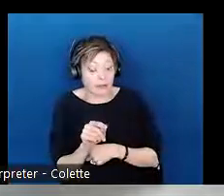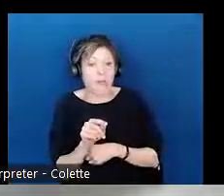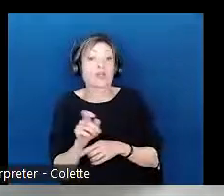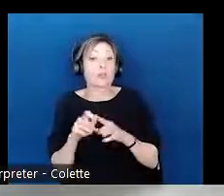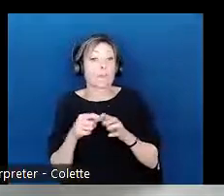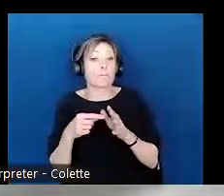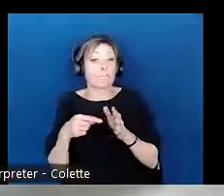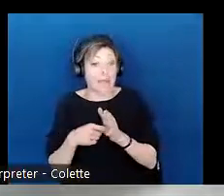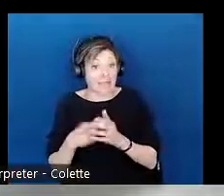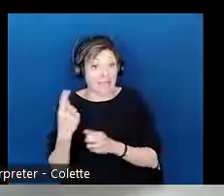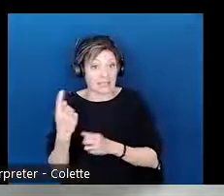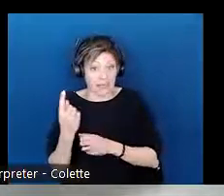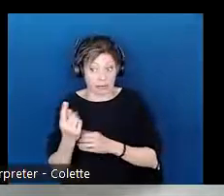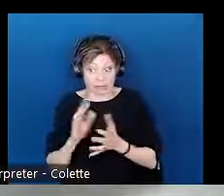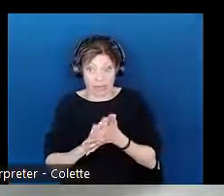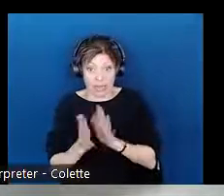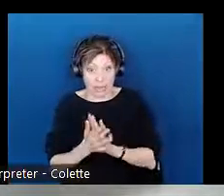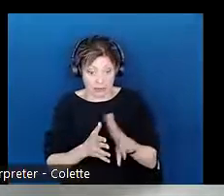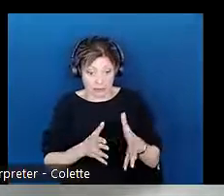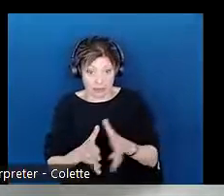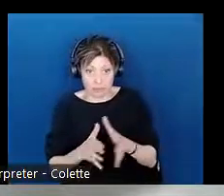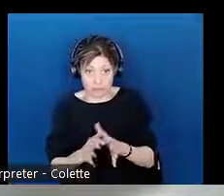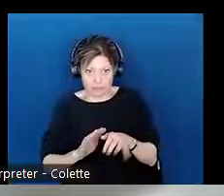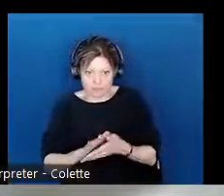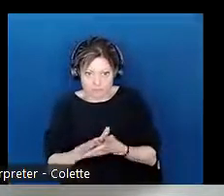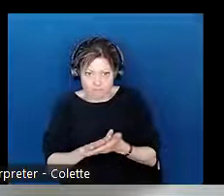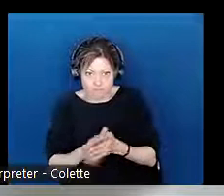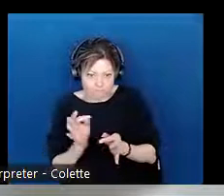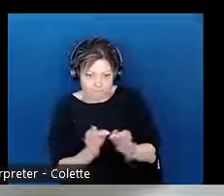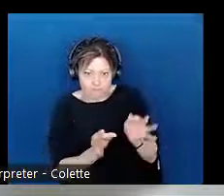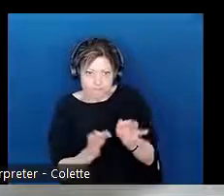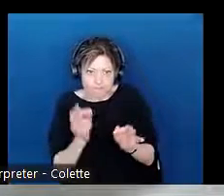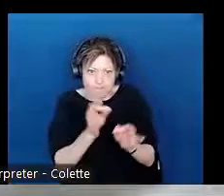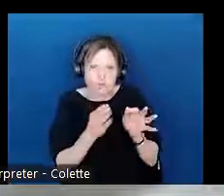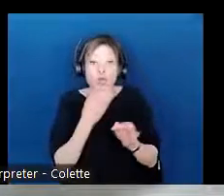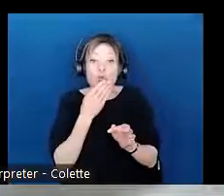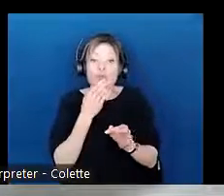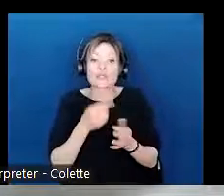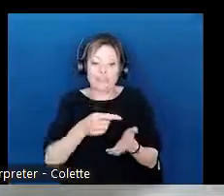she built them by hand they're in porcelain which is you'd think would be really fragile